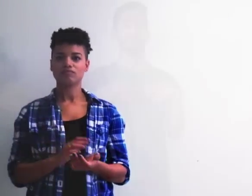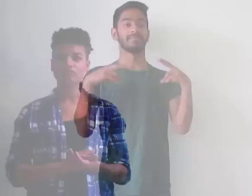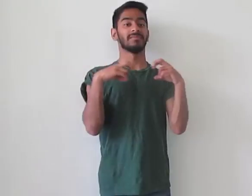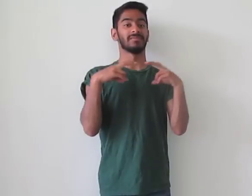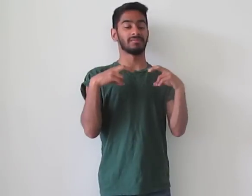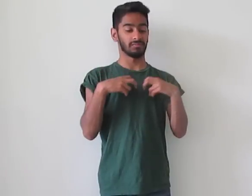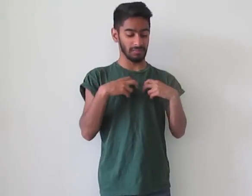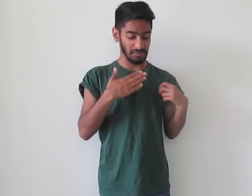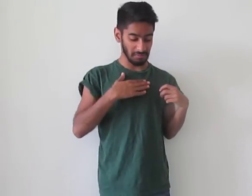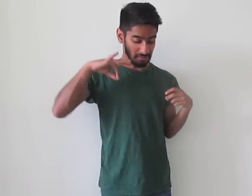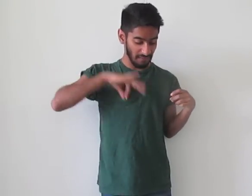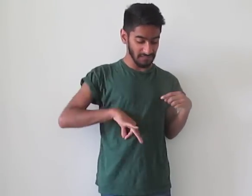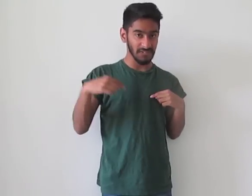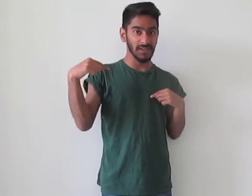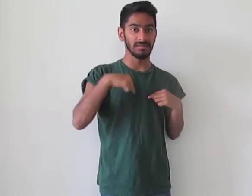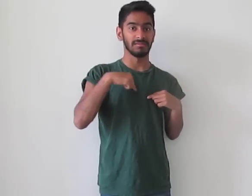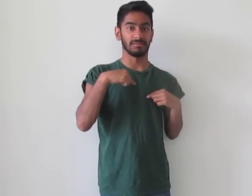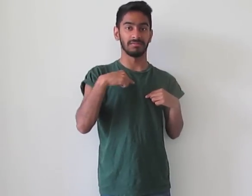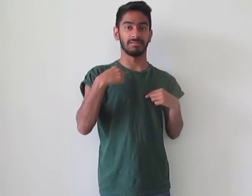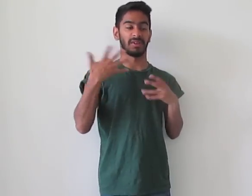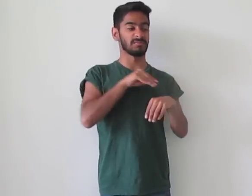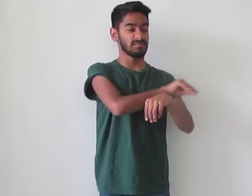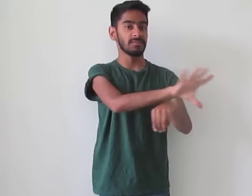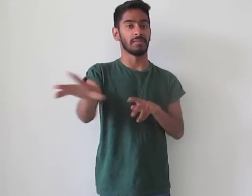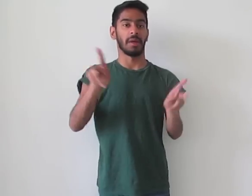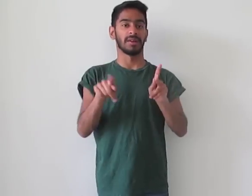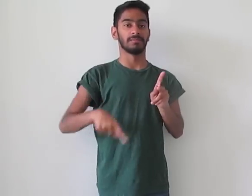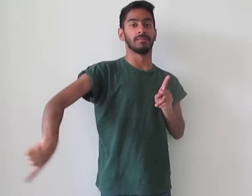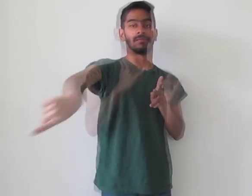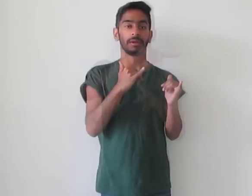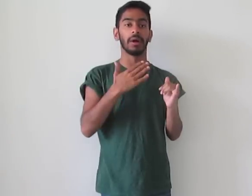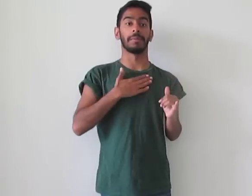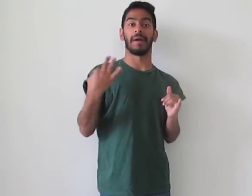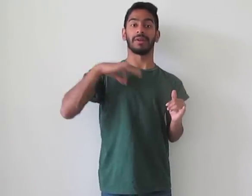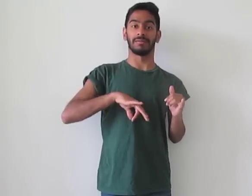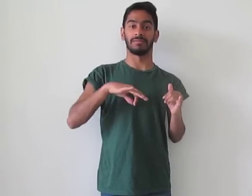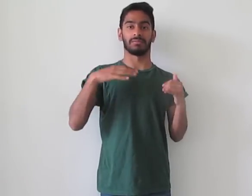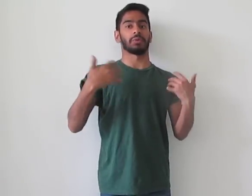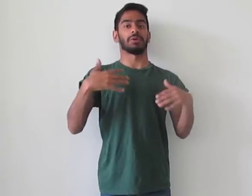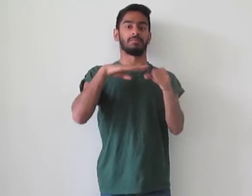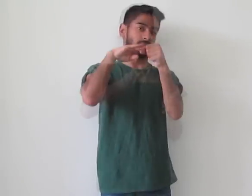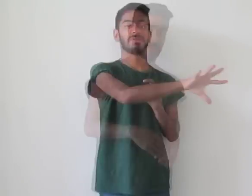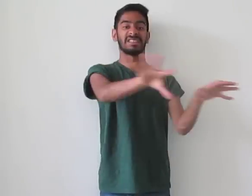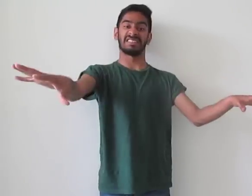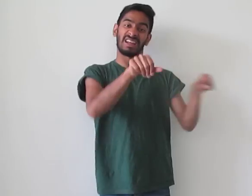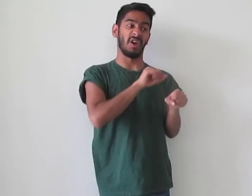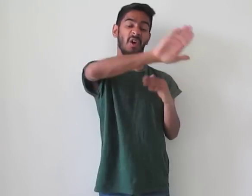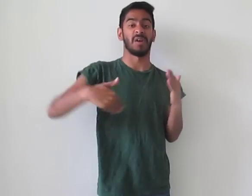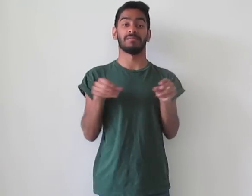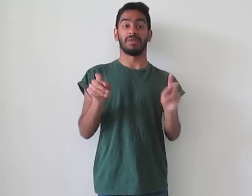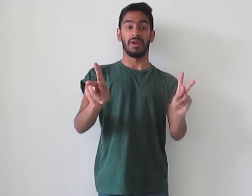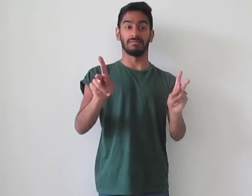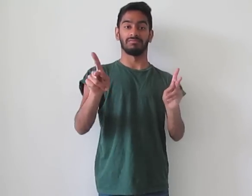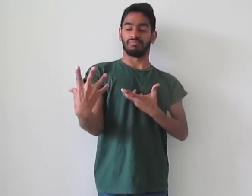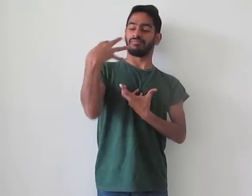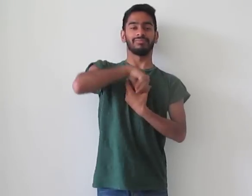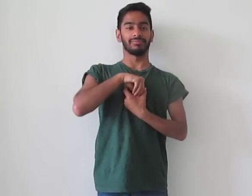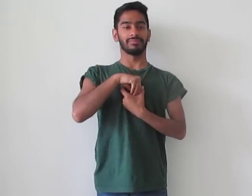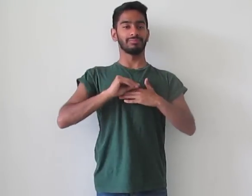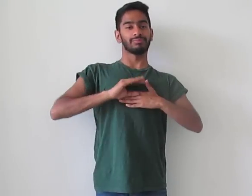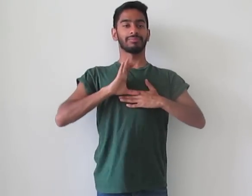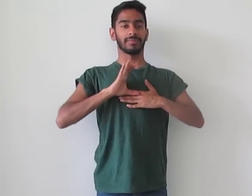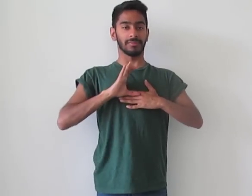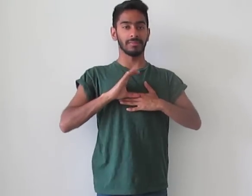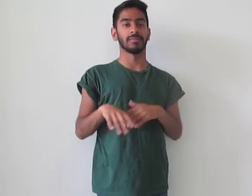Assessing how your privilege benefits you and how it can harm others. It is important that you should try not to take advantage of your privilege to gain benefits for yourself and oppress others, taking away opportunities from them.